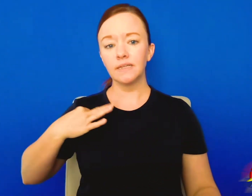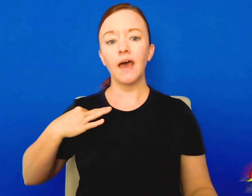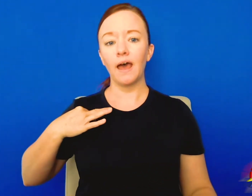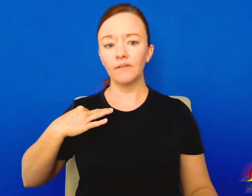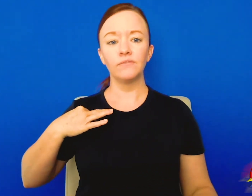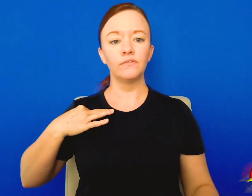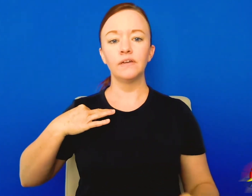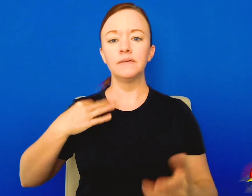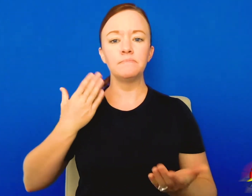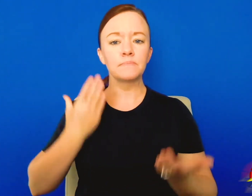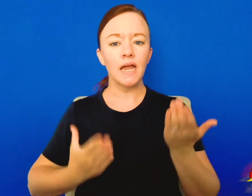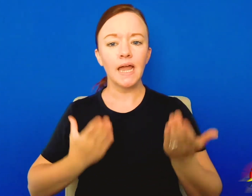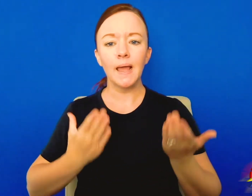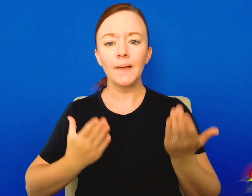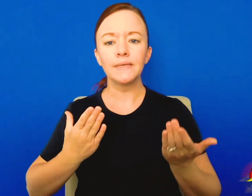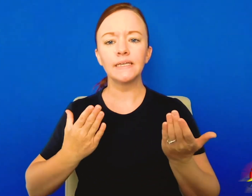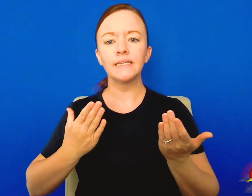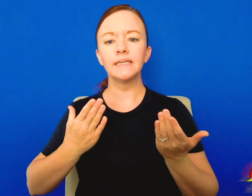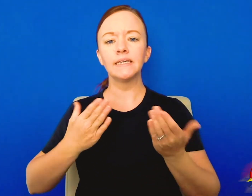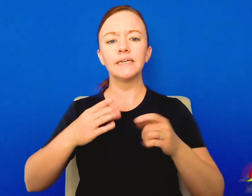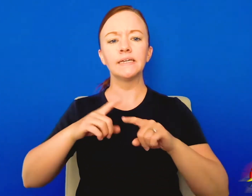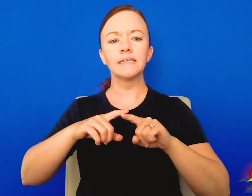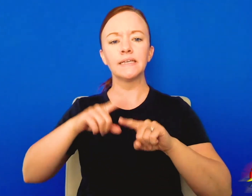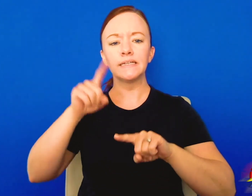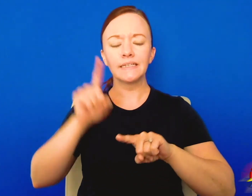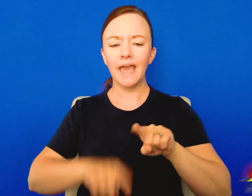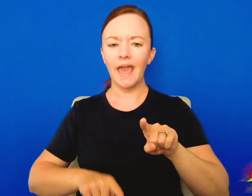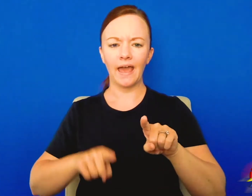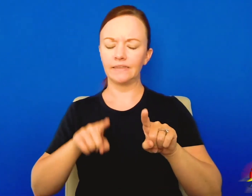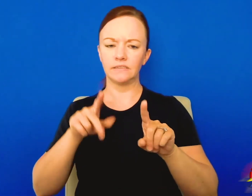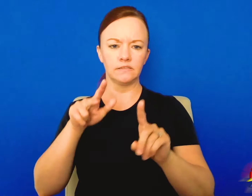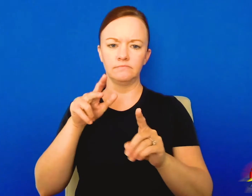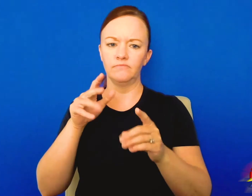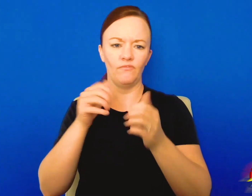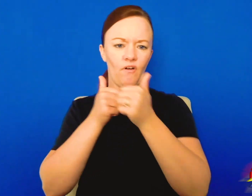FOR THOSE STAFF MEMBERS UNABLE TO IMPLEMENT ADMINISTRATIVE CONTROLS